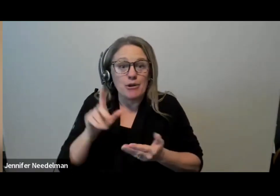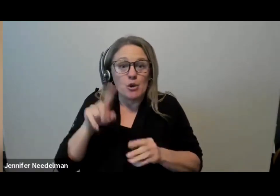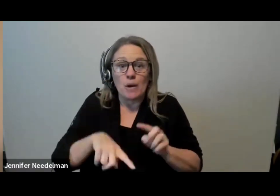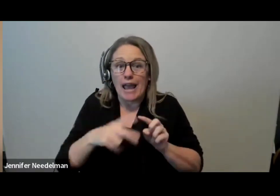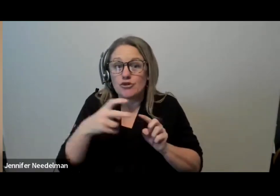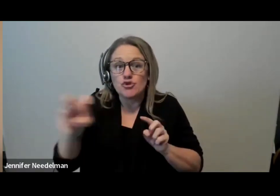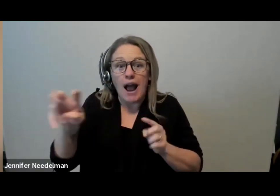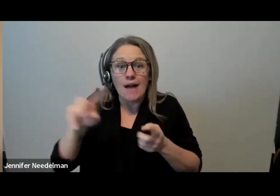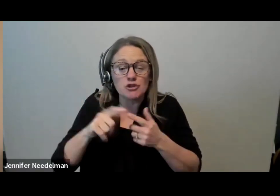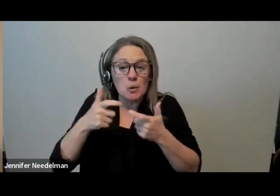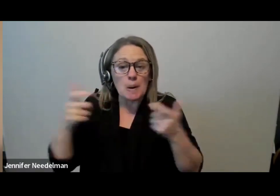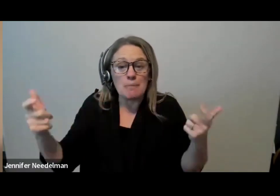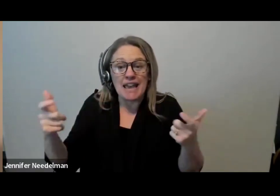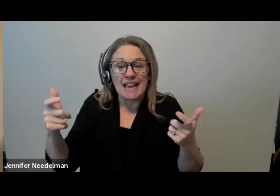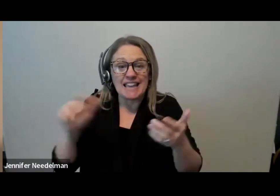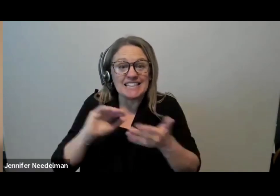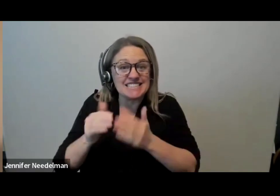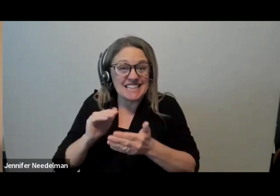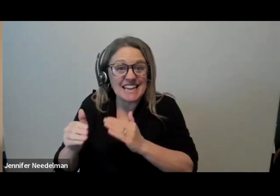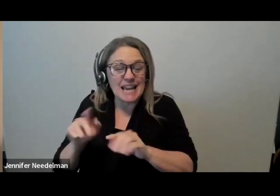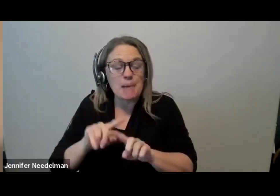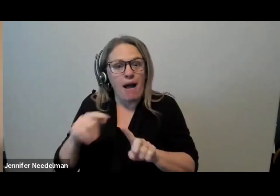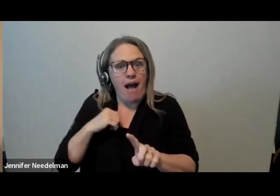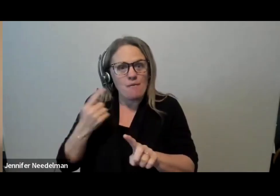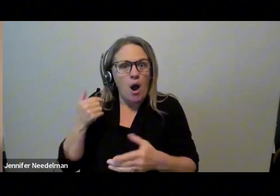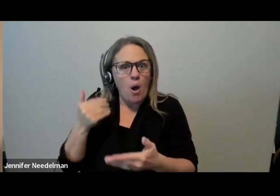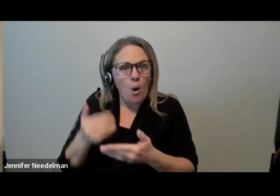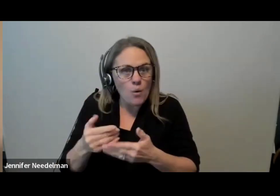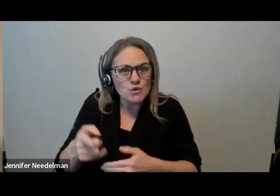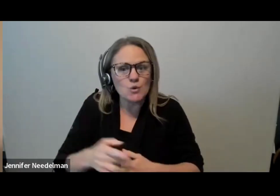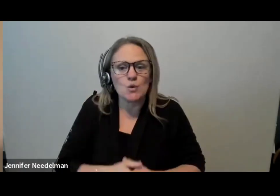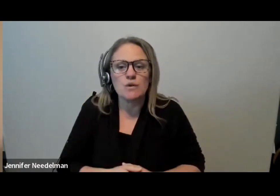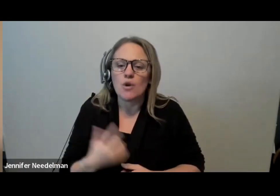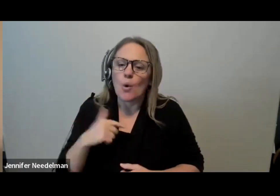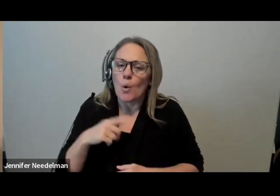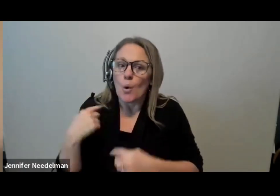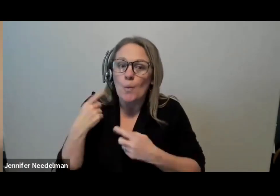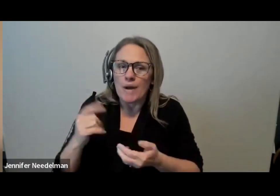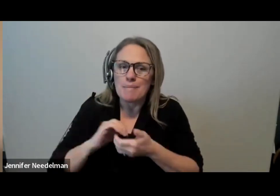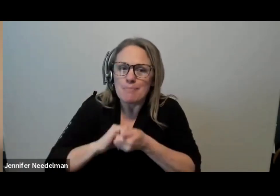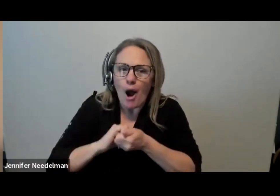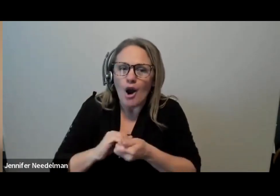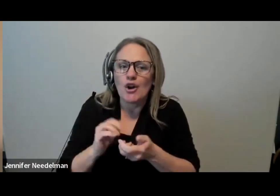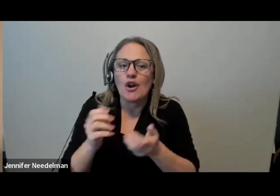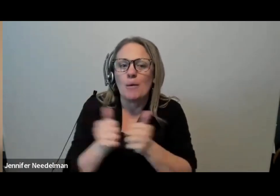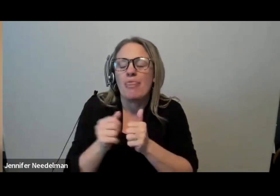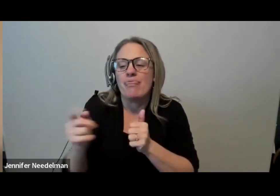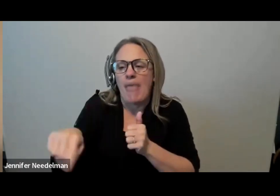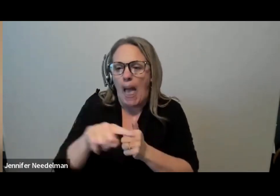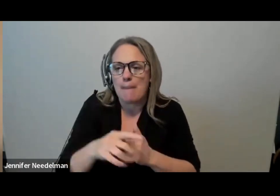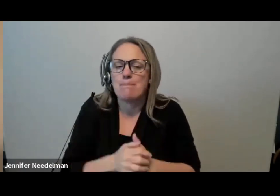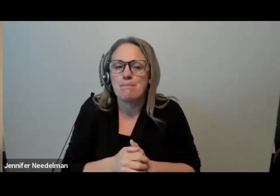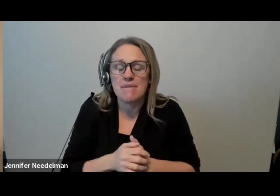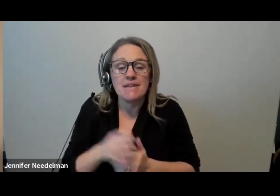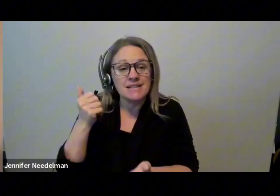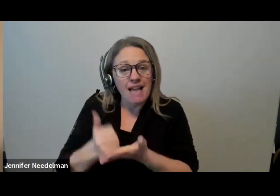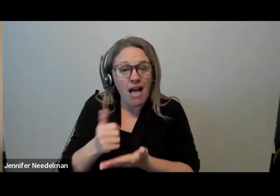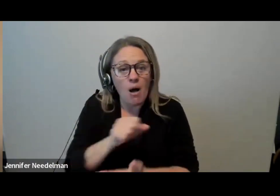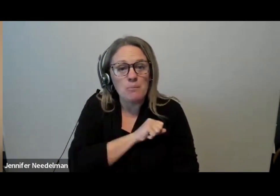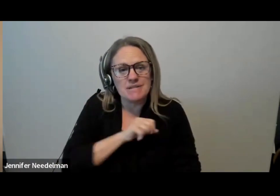but there's one of these centers. We've been partnering with them to provide AbleToPlay to help the staff sort of